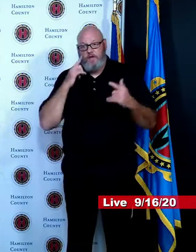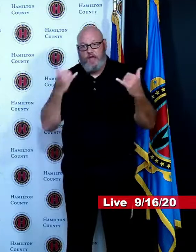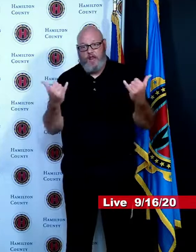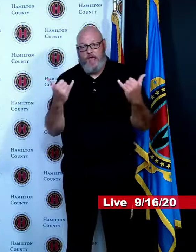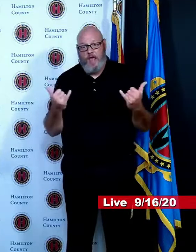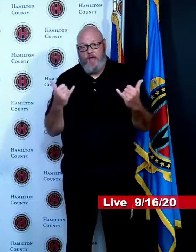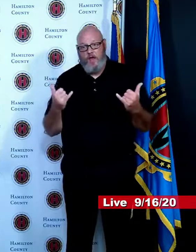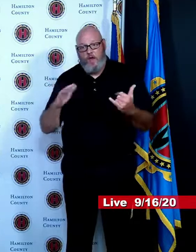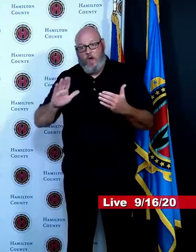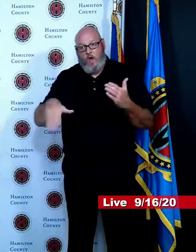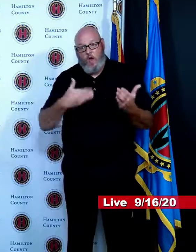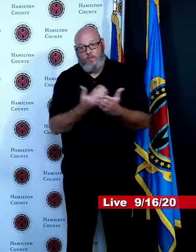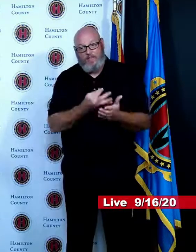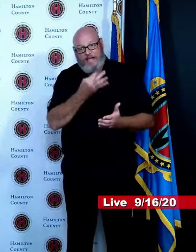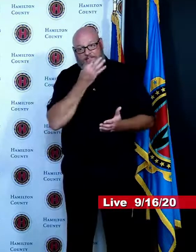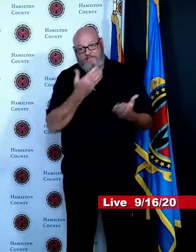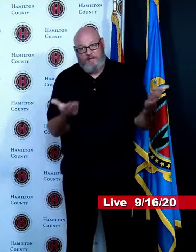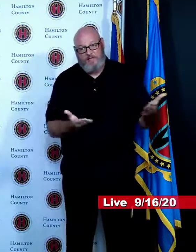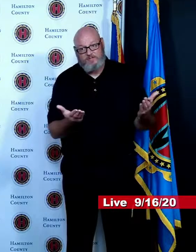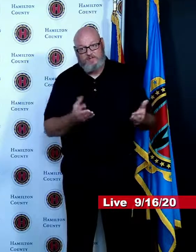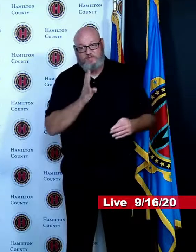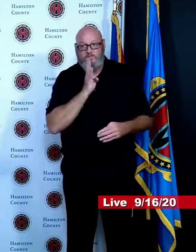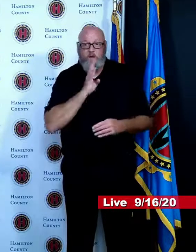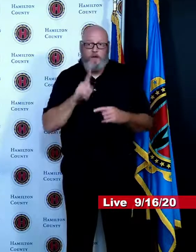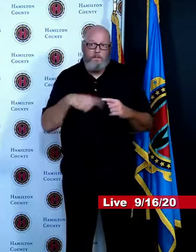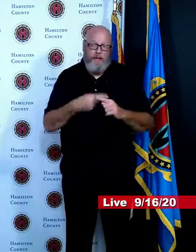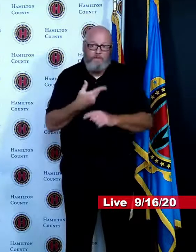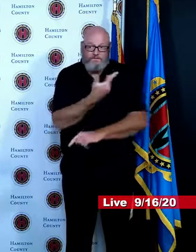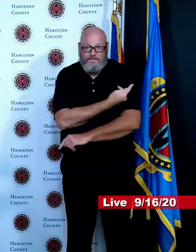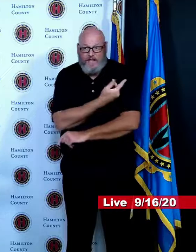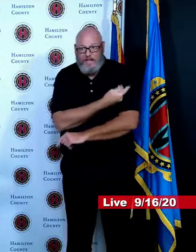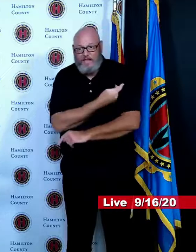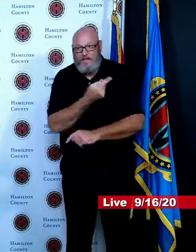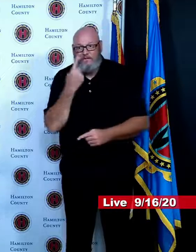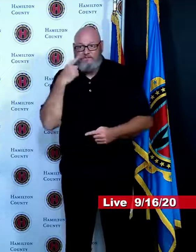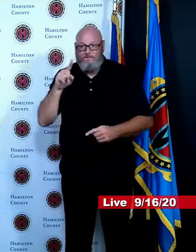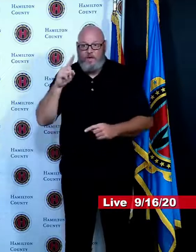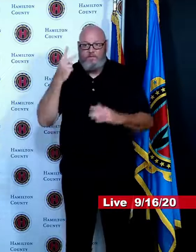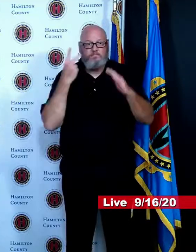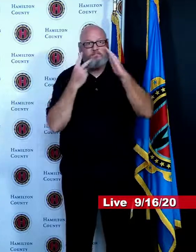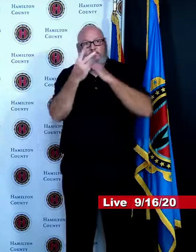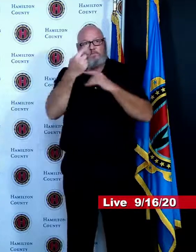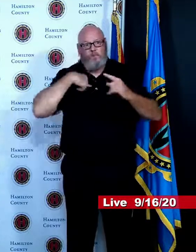and how we're gearing up to get ready for what we know is coming so thank you so much to Nick and for Dr